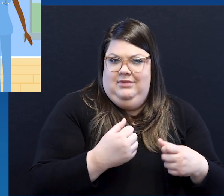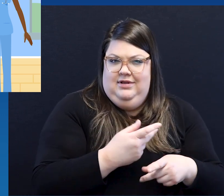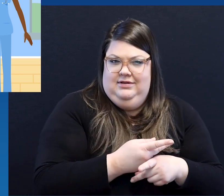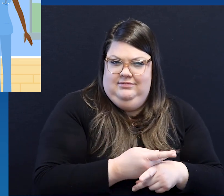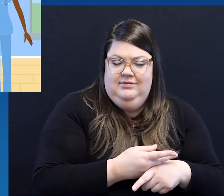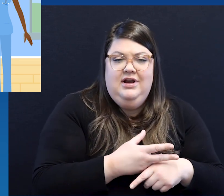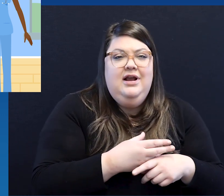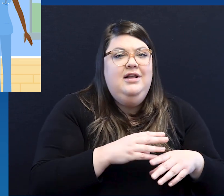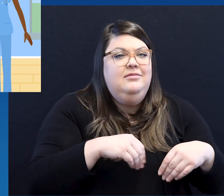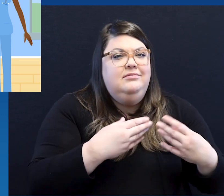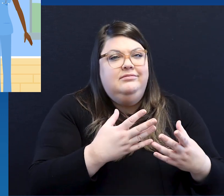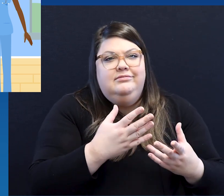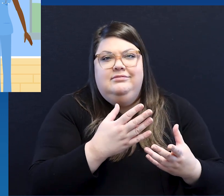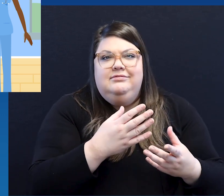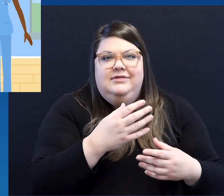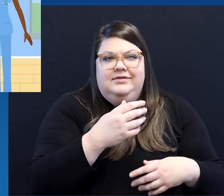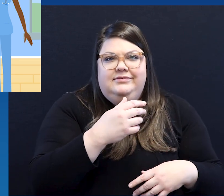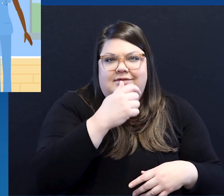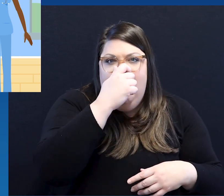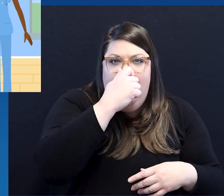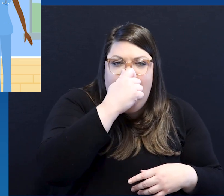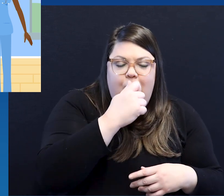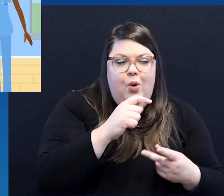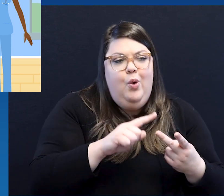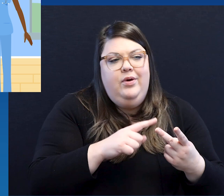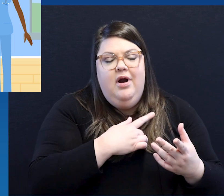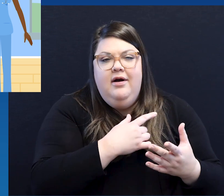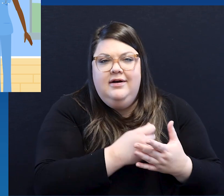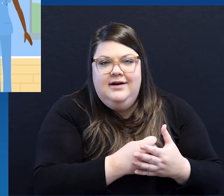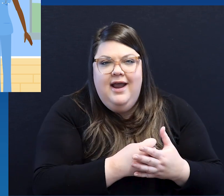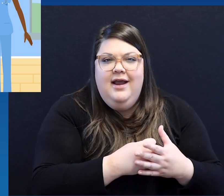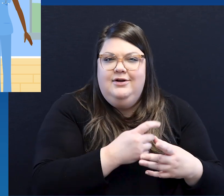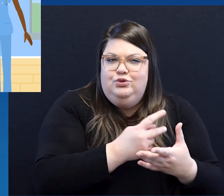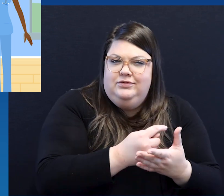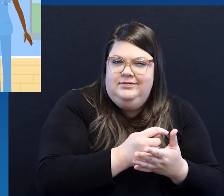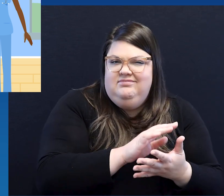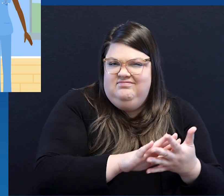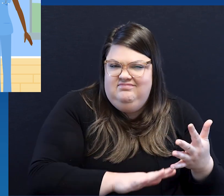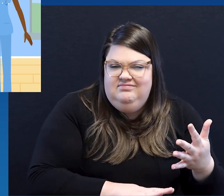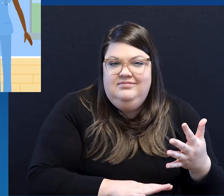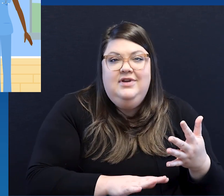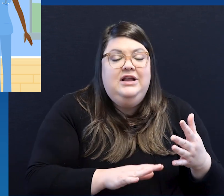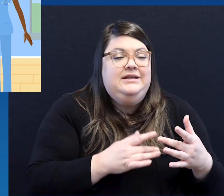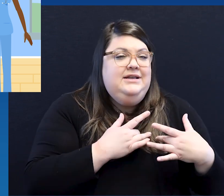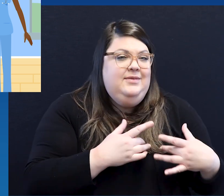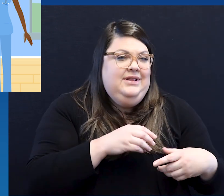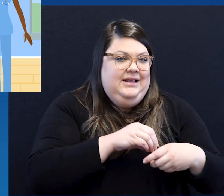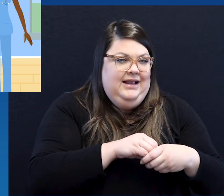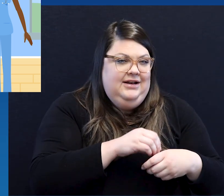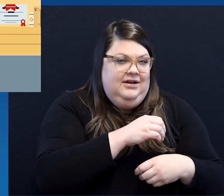along with long-term care represent the continuum of care. Physical health care is medical care